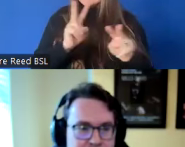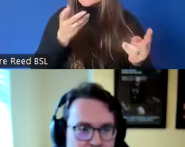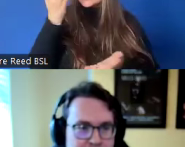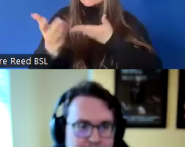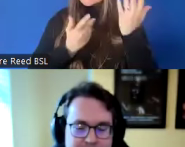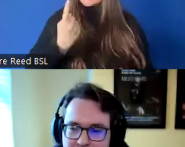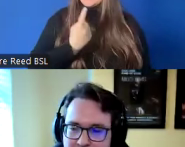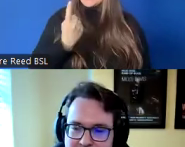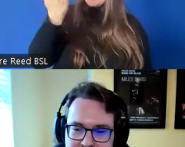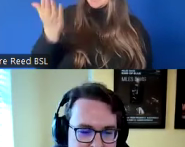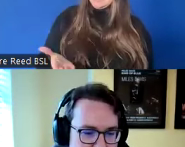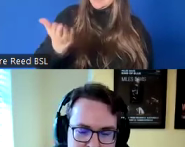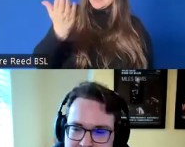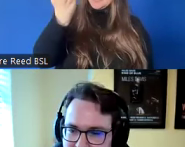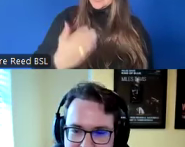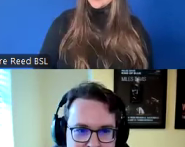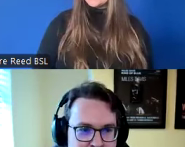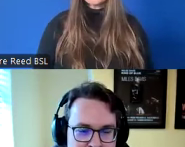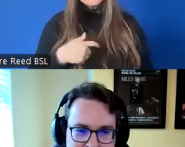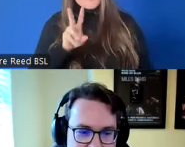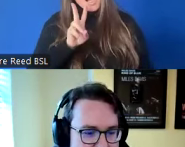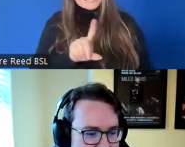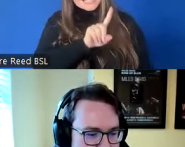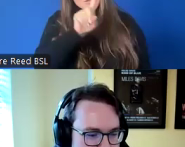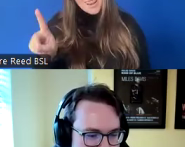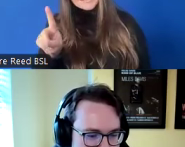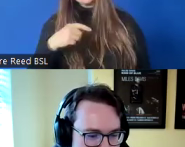a stripy pastel-colored t-shirt. I'll see you later for the question and answers.